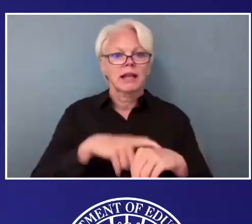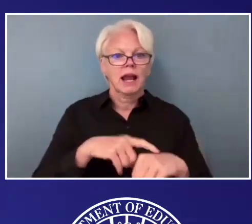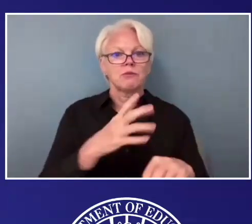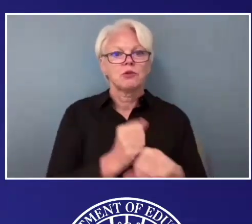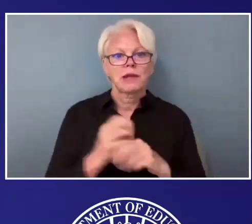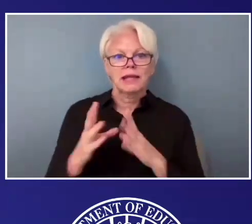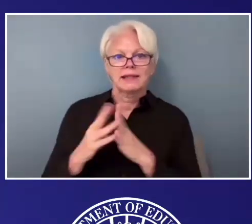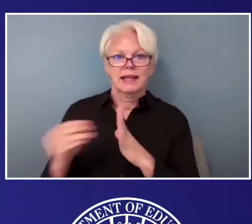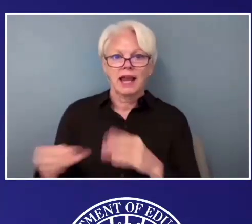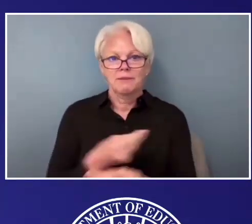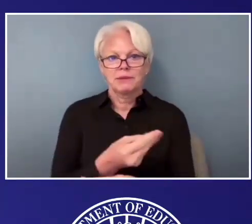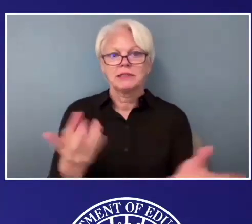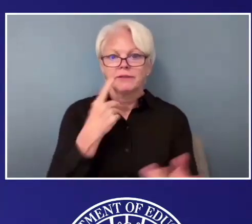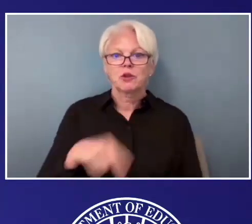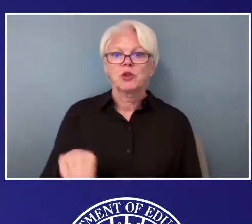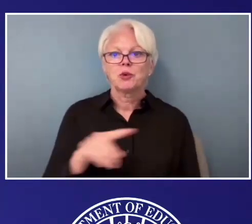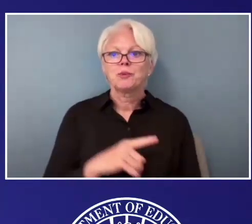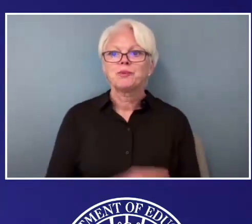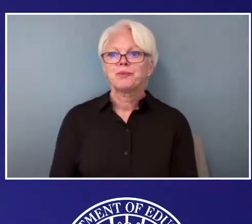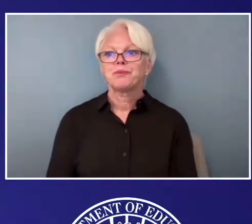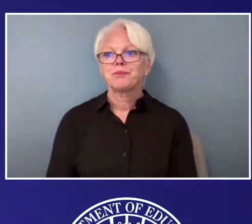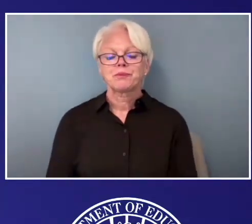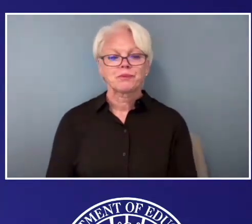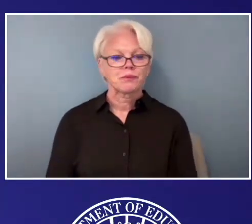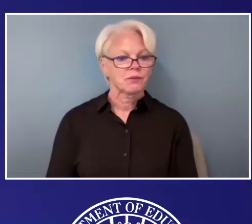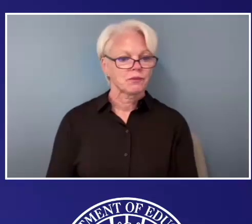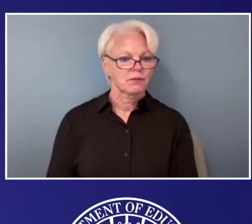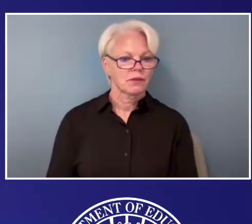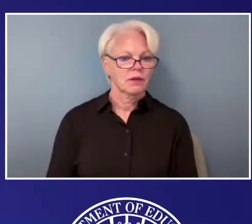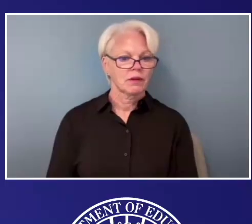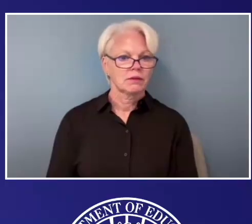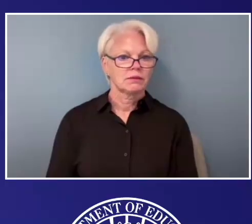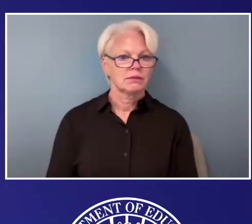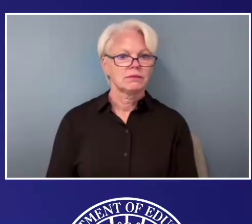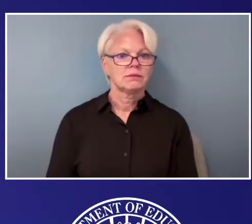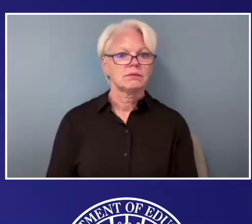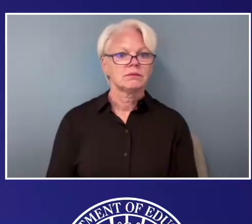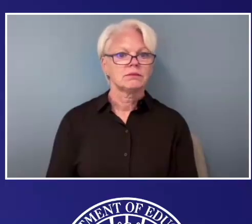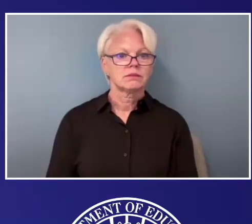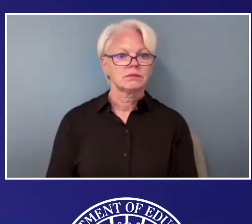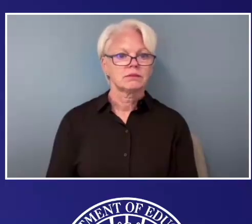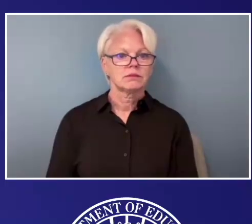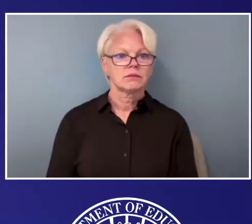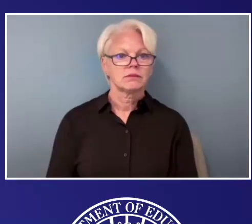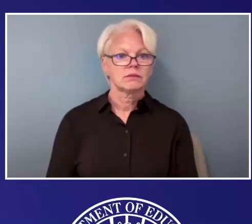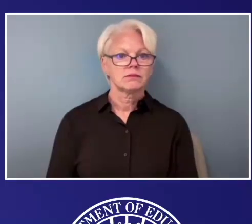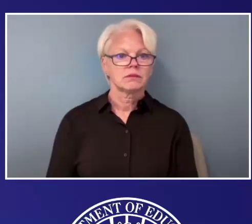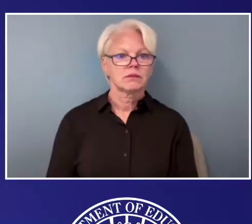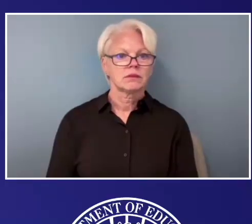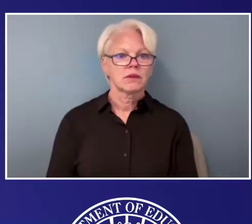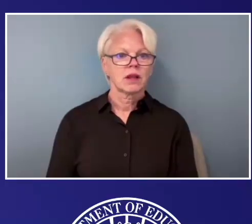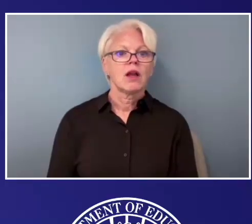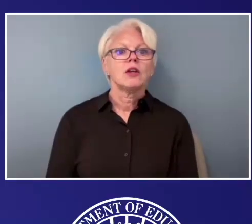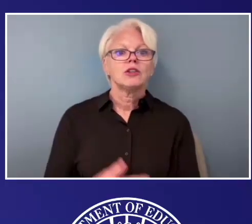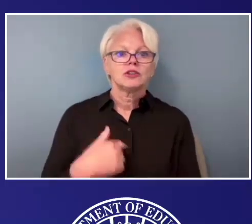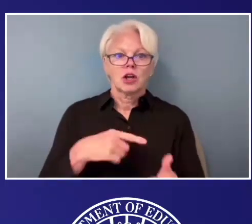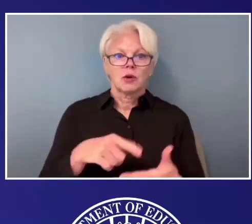So, on my records, I have two data requests